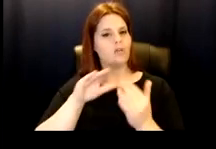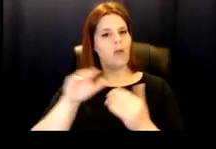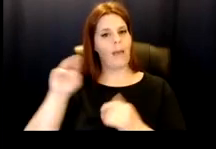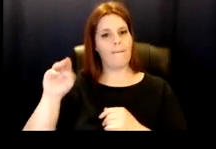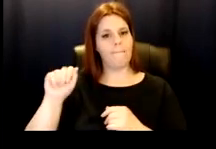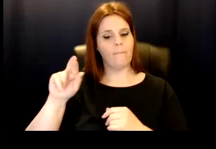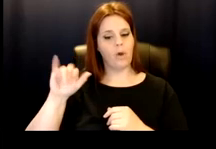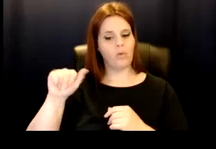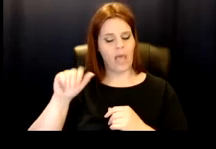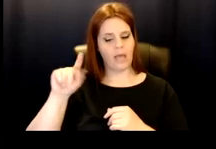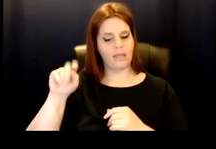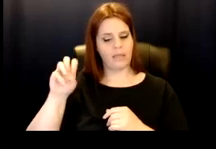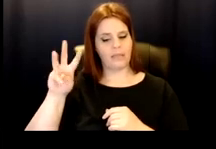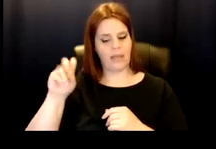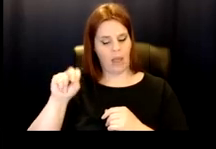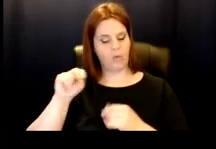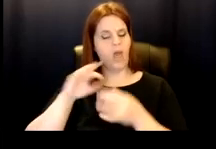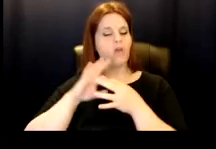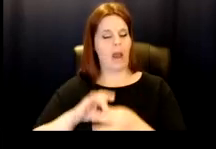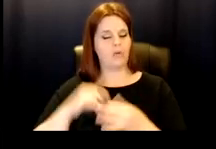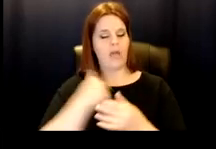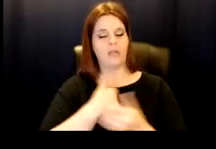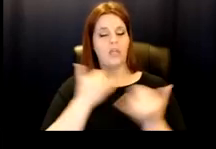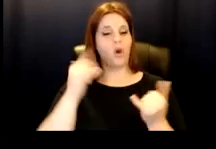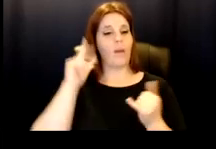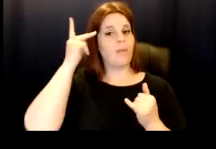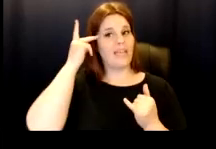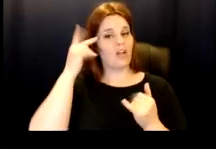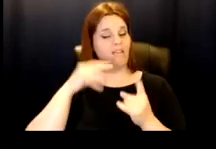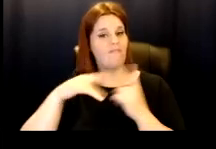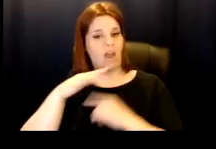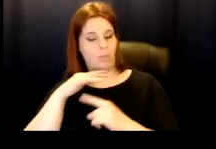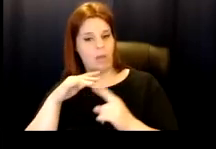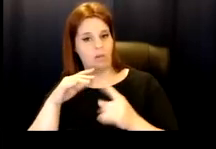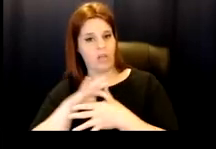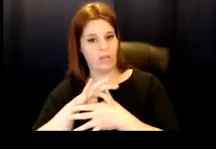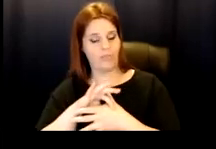environmental and political context. The advance of COVID on the employment of people with